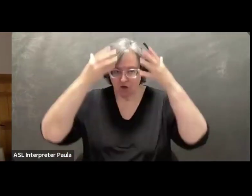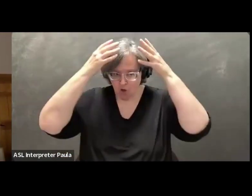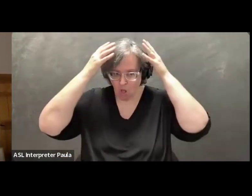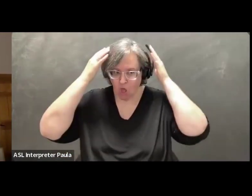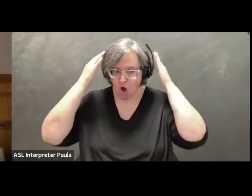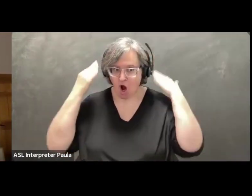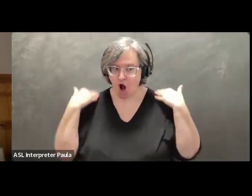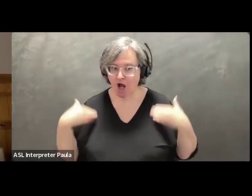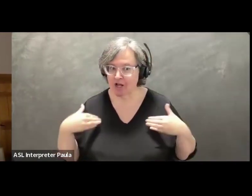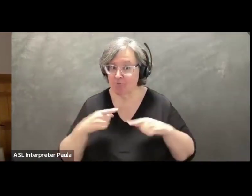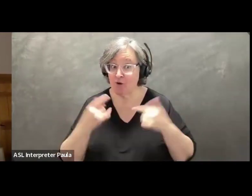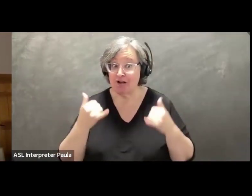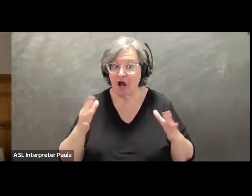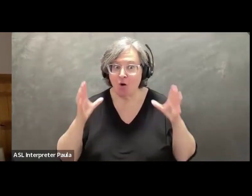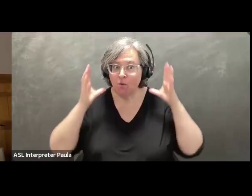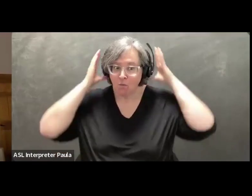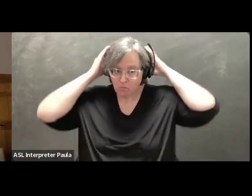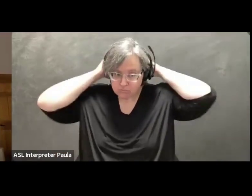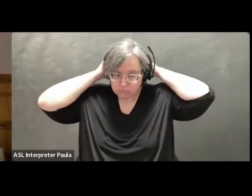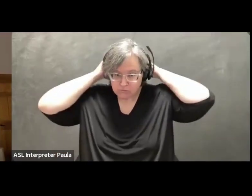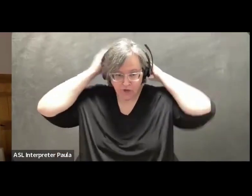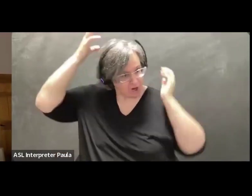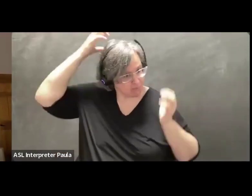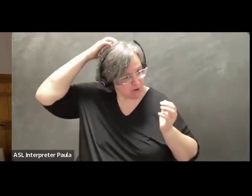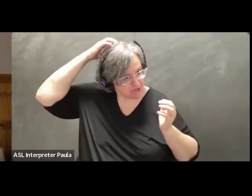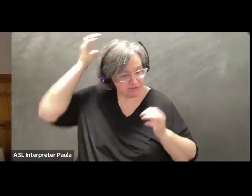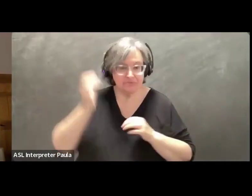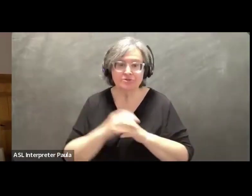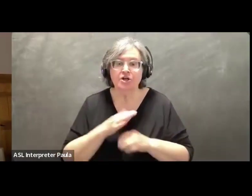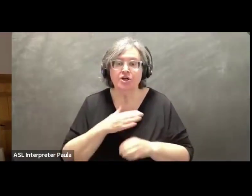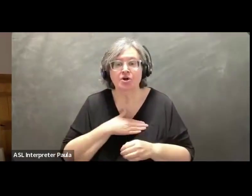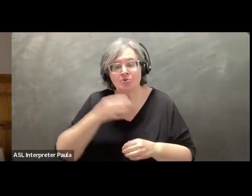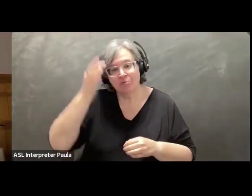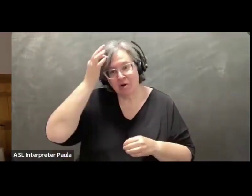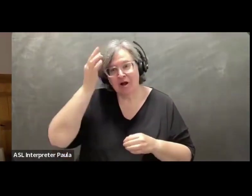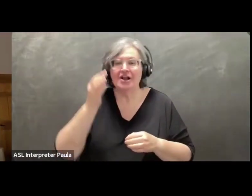pulled up into a high bun. My hair is salt and pepper Gray,